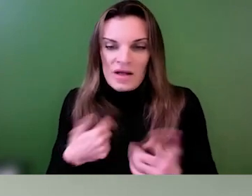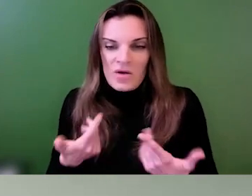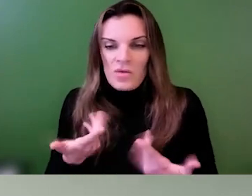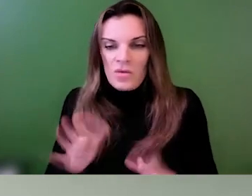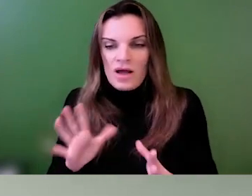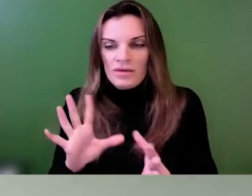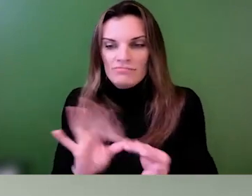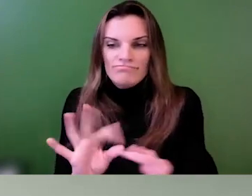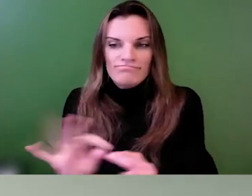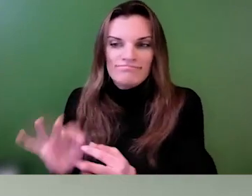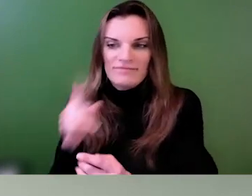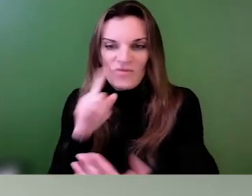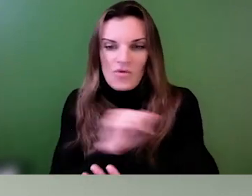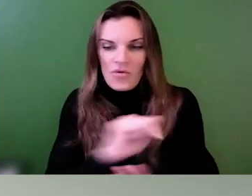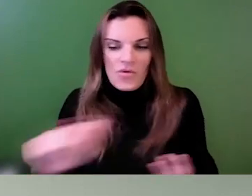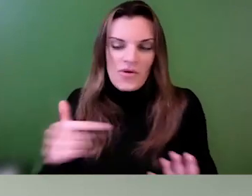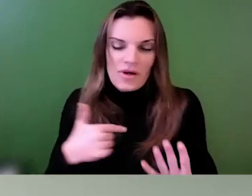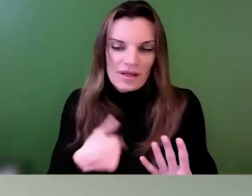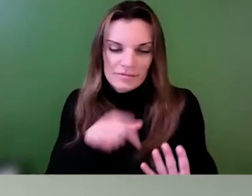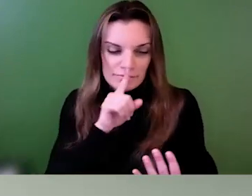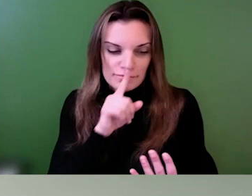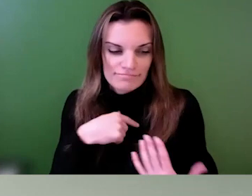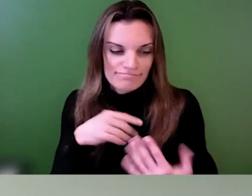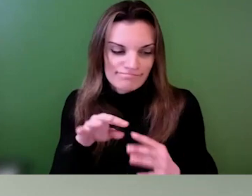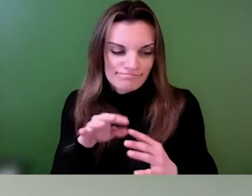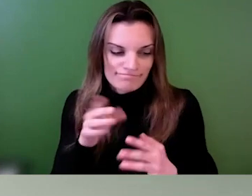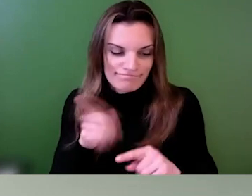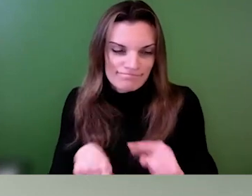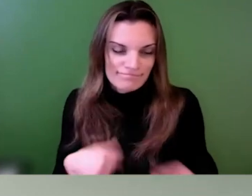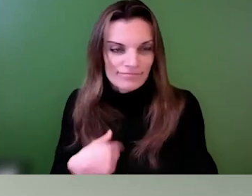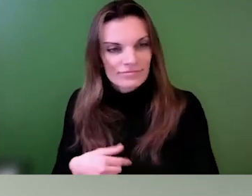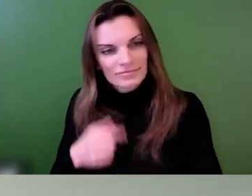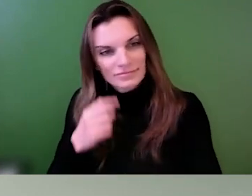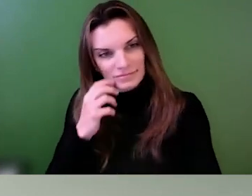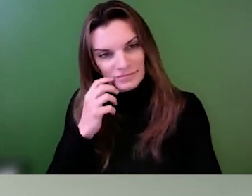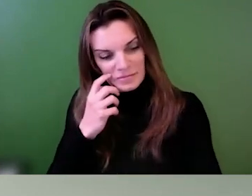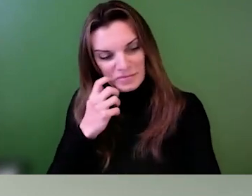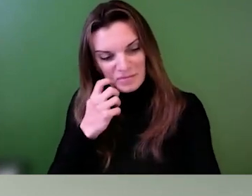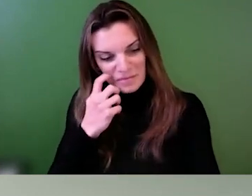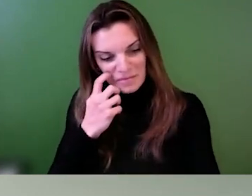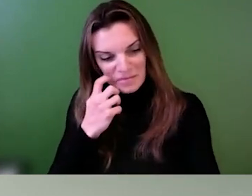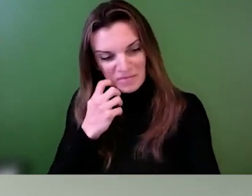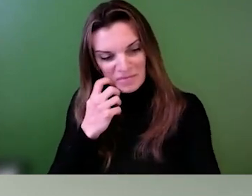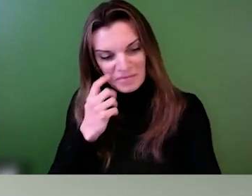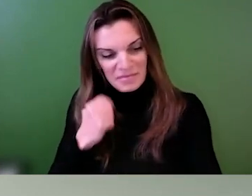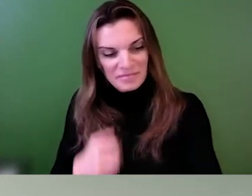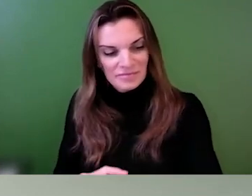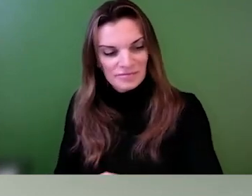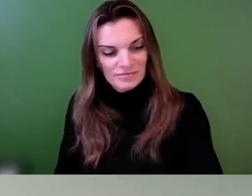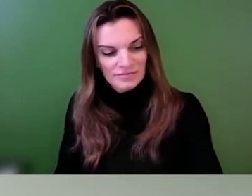for all of the clinics. Thank you,